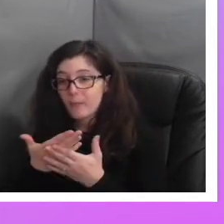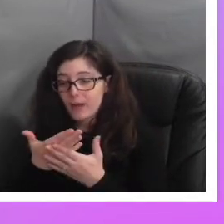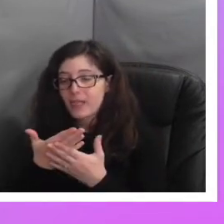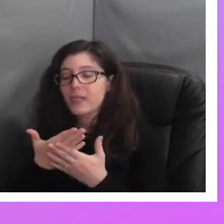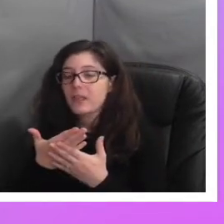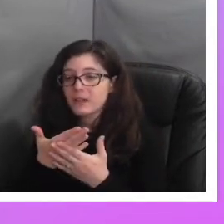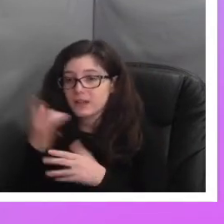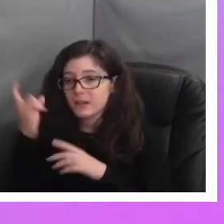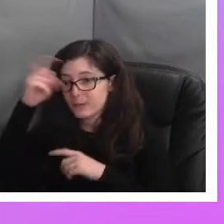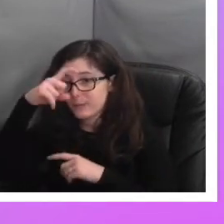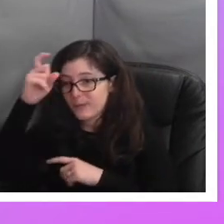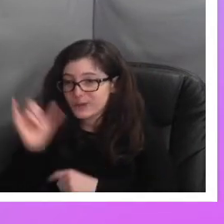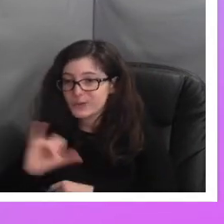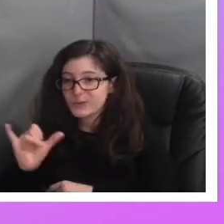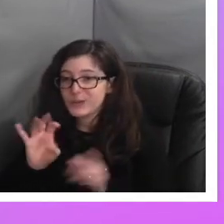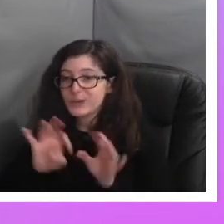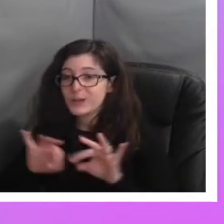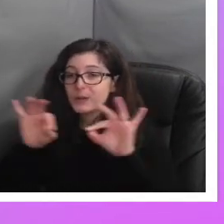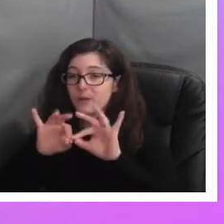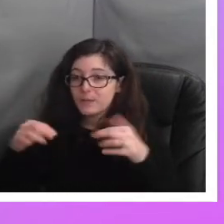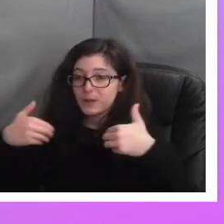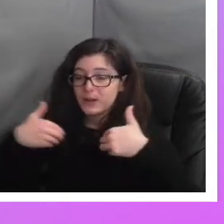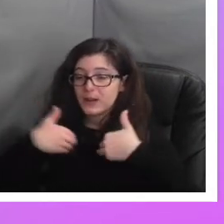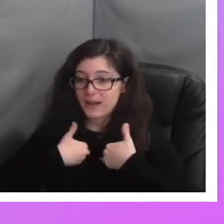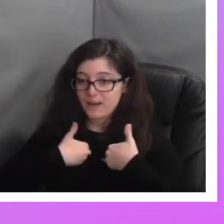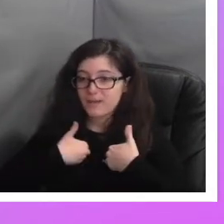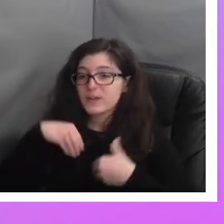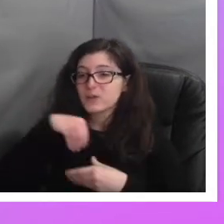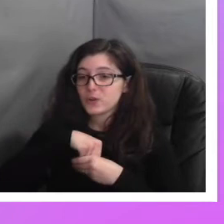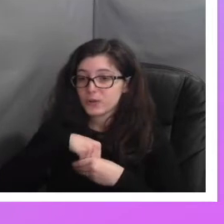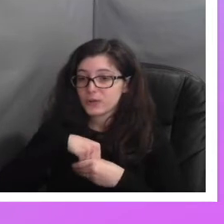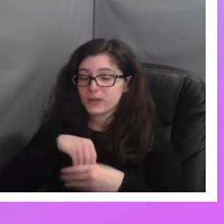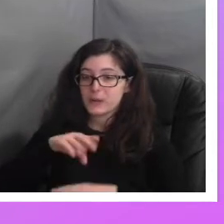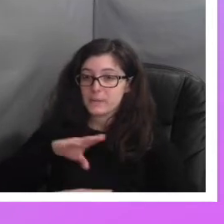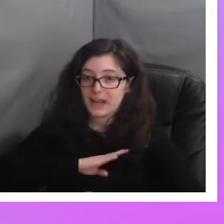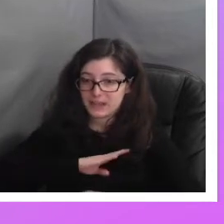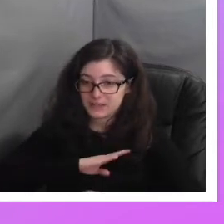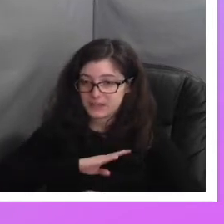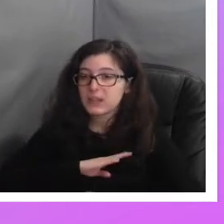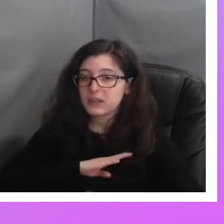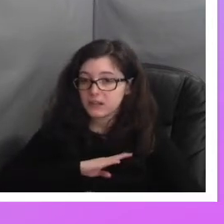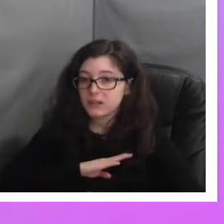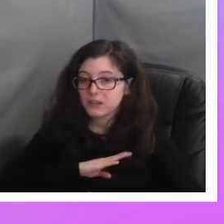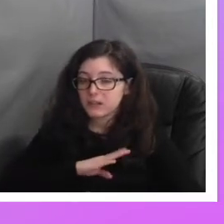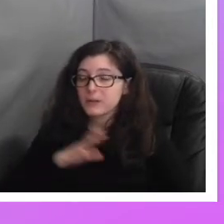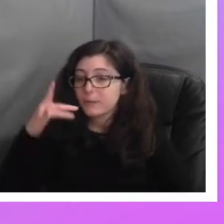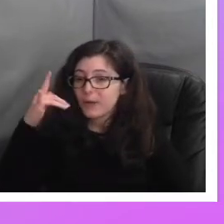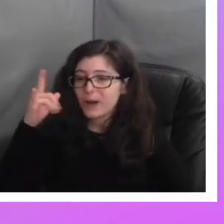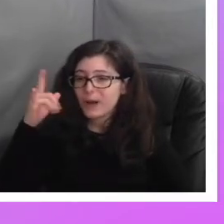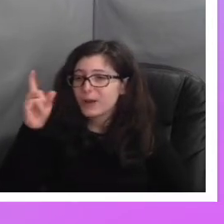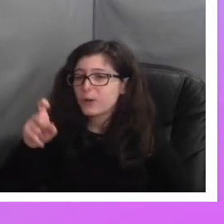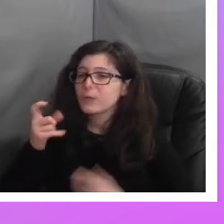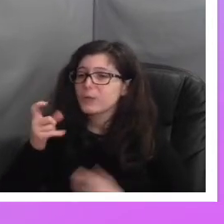because you don't want to have to go back to the vendor all the time for what should be a simple question, you want to be able to do it for yourself,